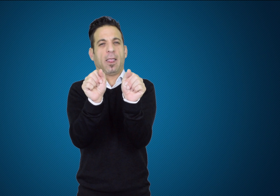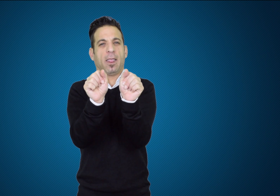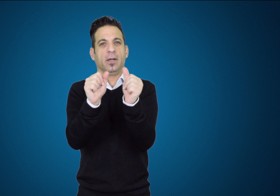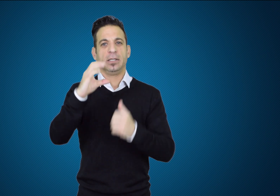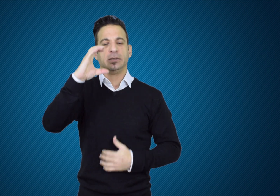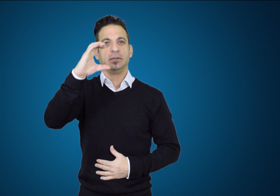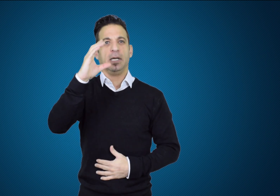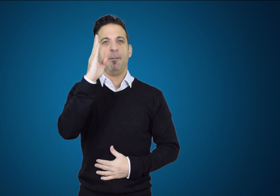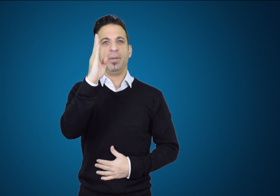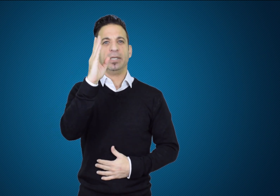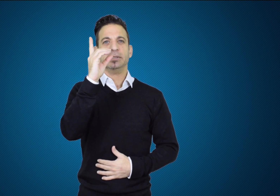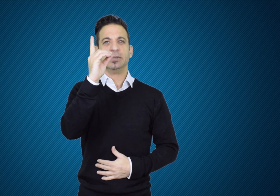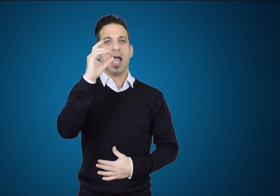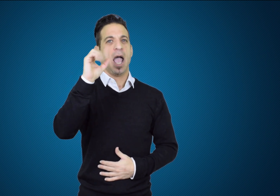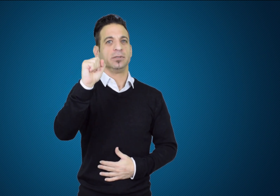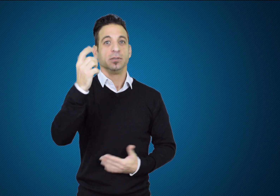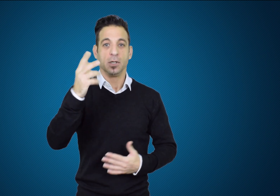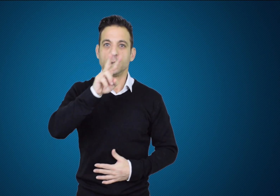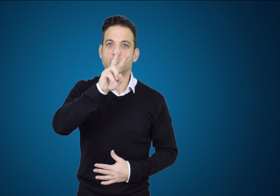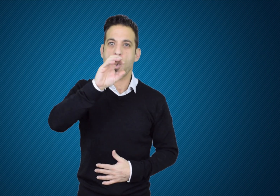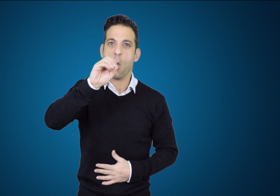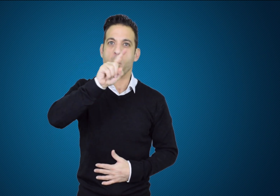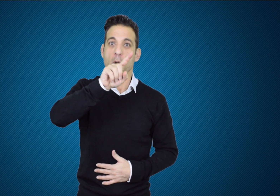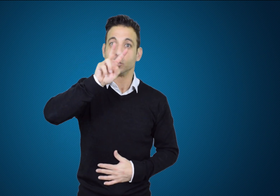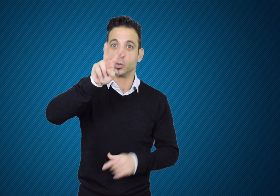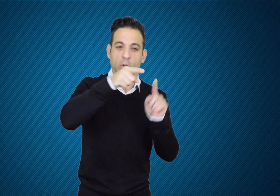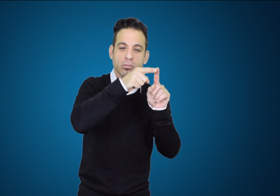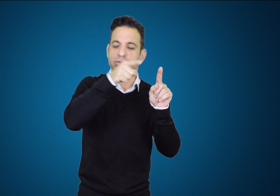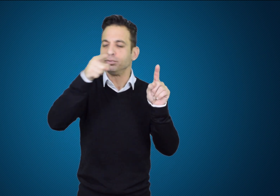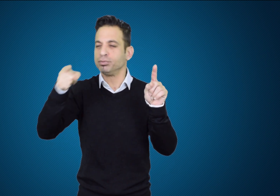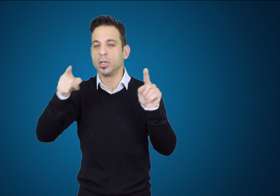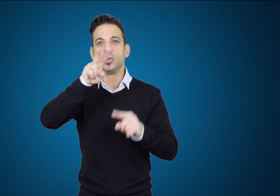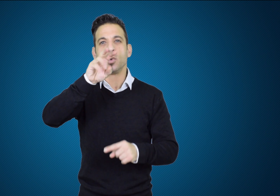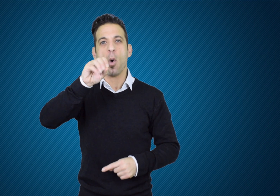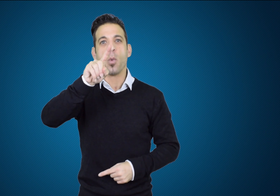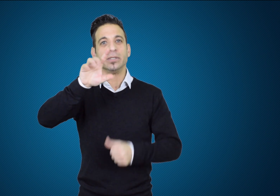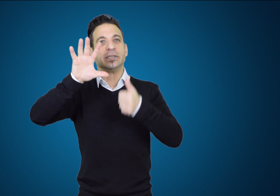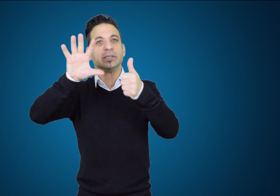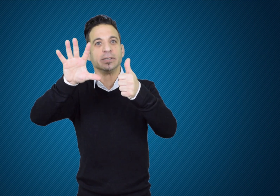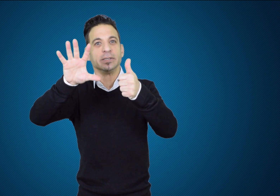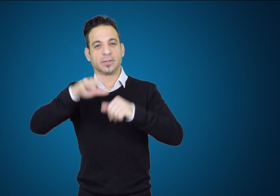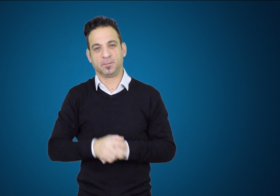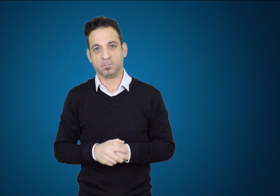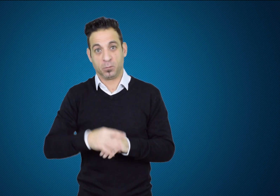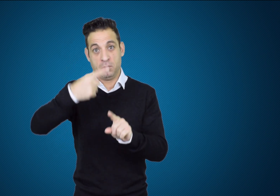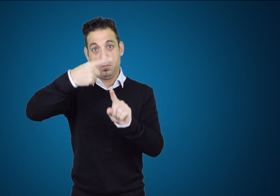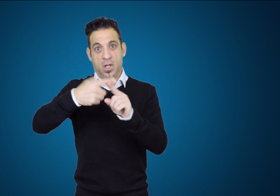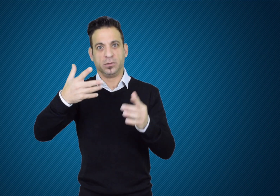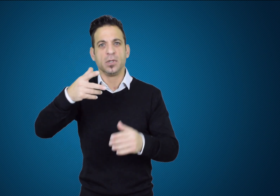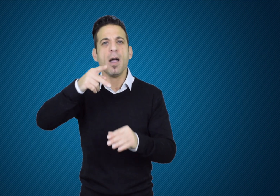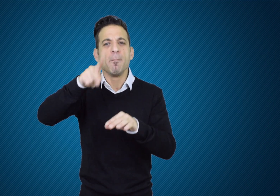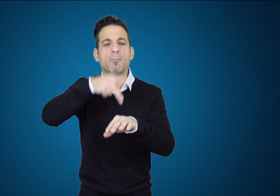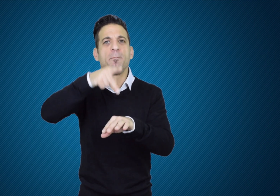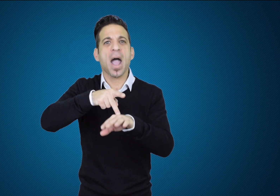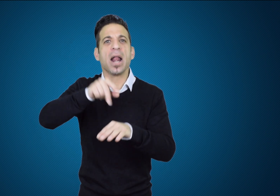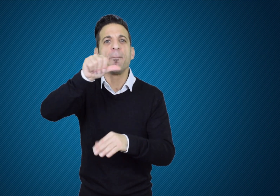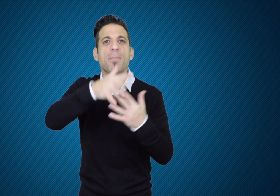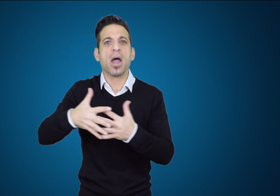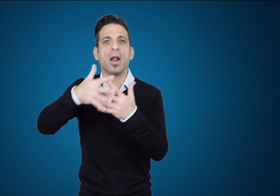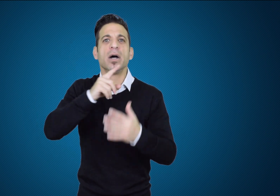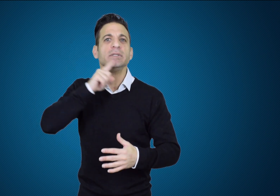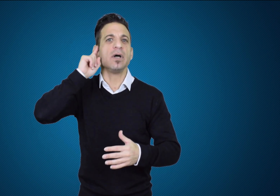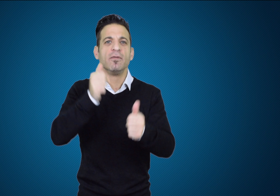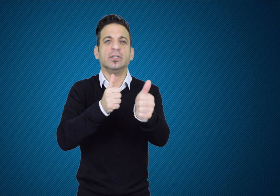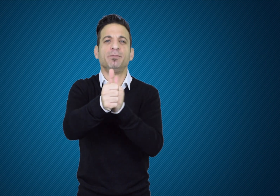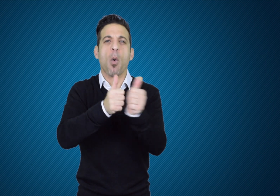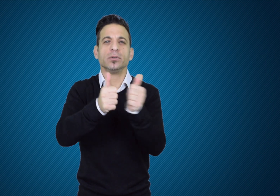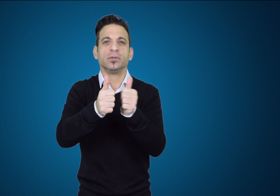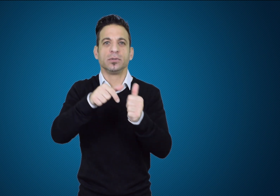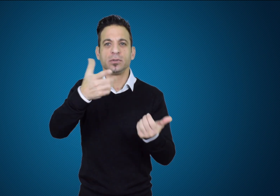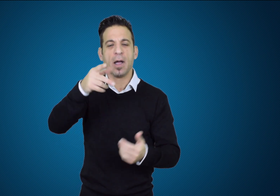(CBDS) from 2012-2016, and president of the Pan American Deaf Sports